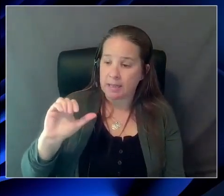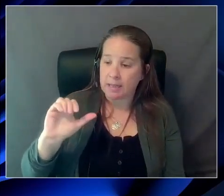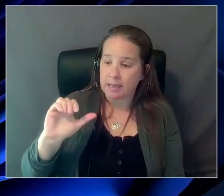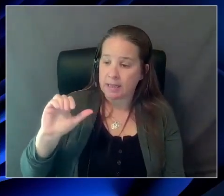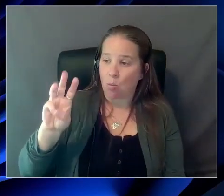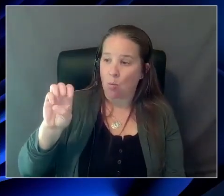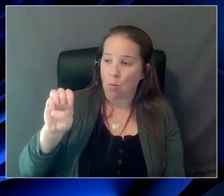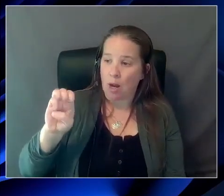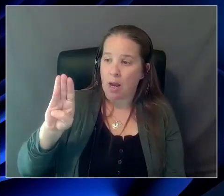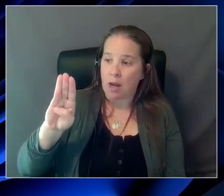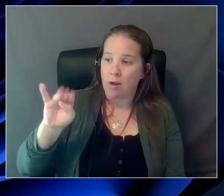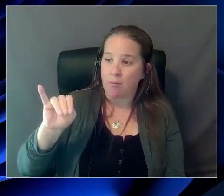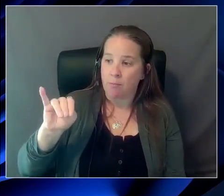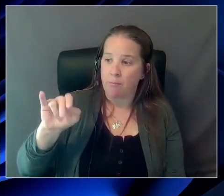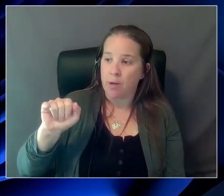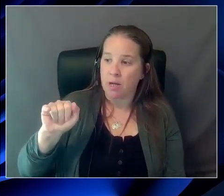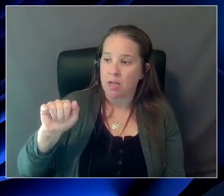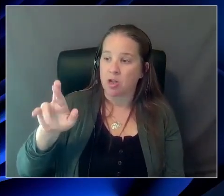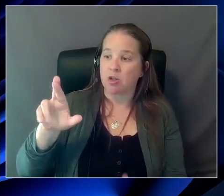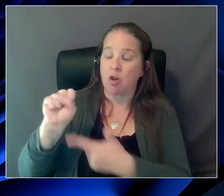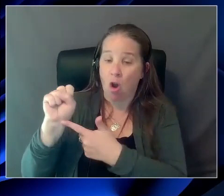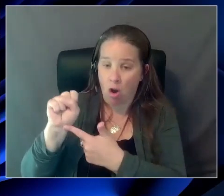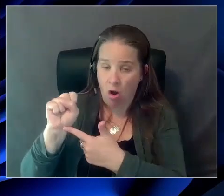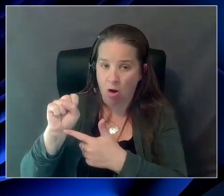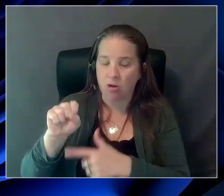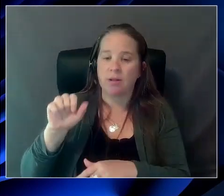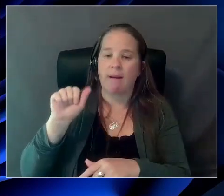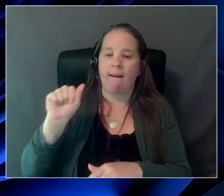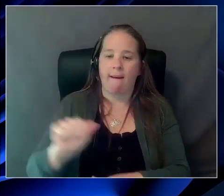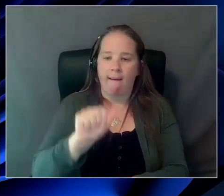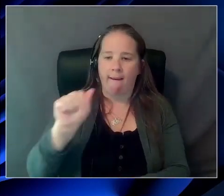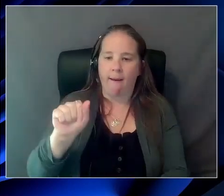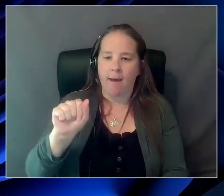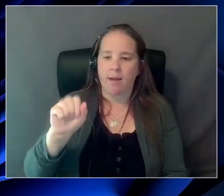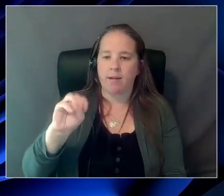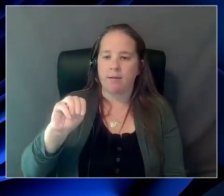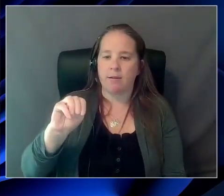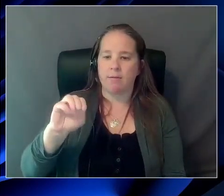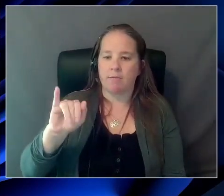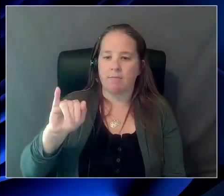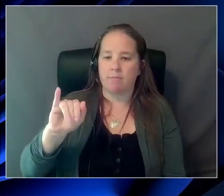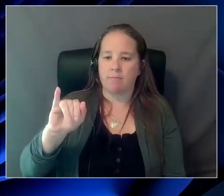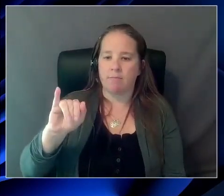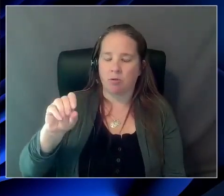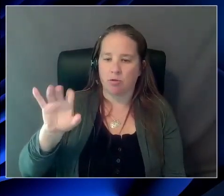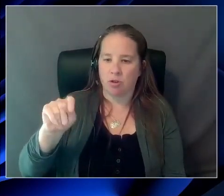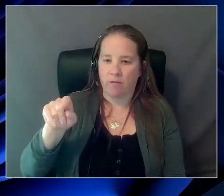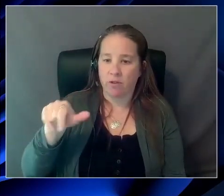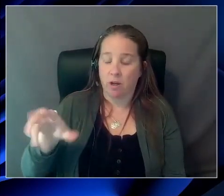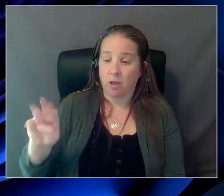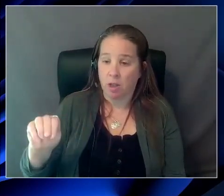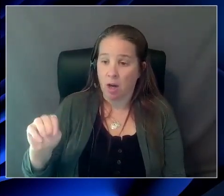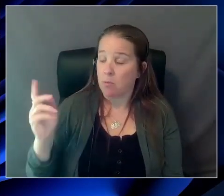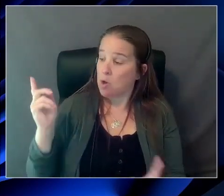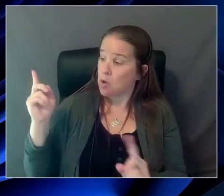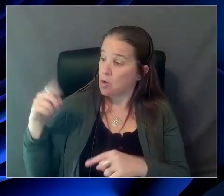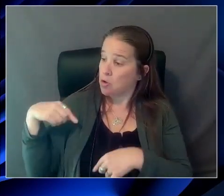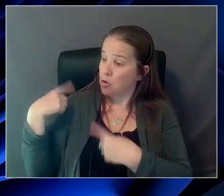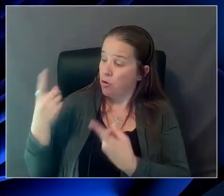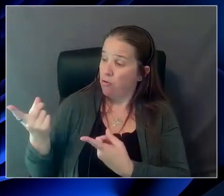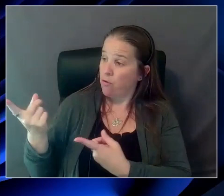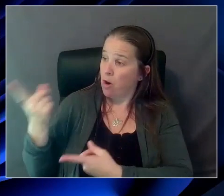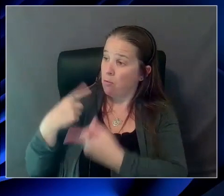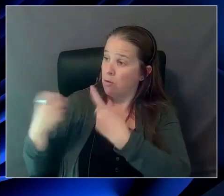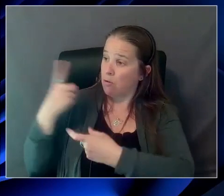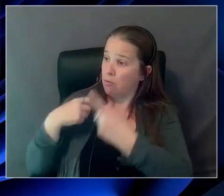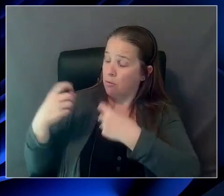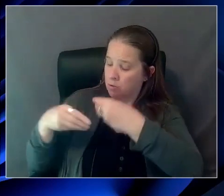@ Microsoft.com and throughout this talk we’ve already had some questions come in, and so I can start with some of those